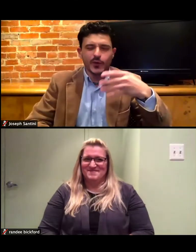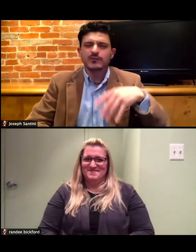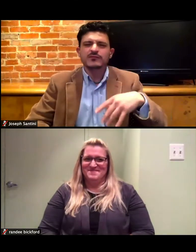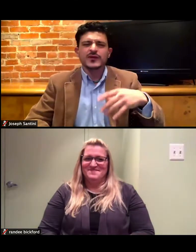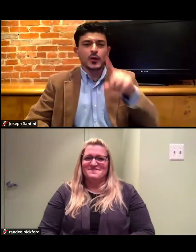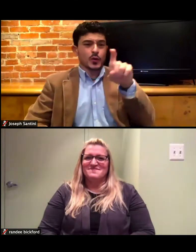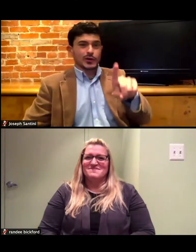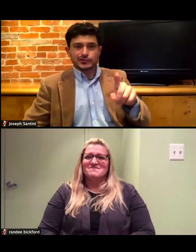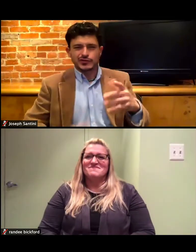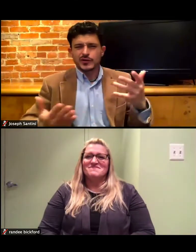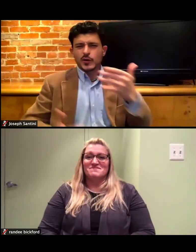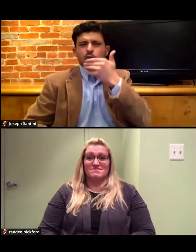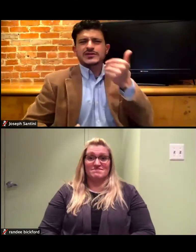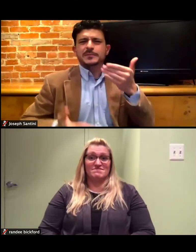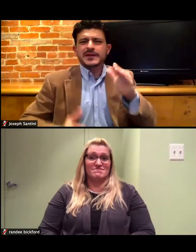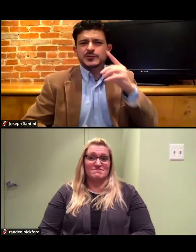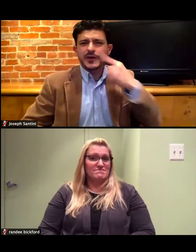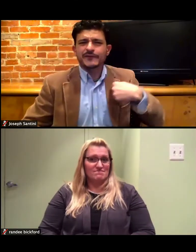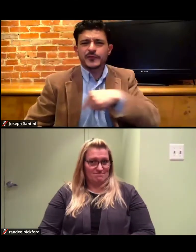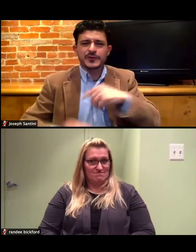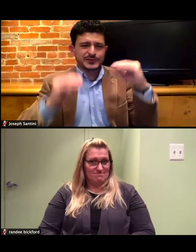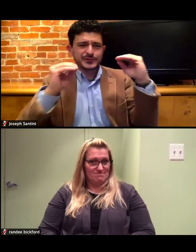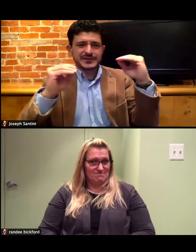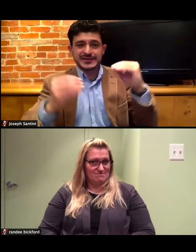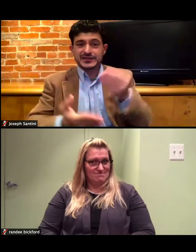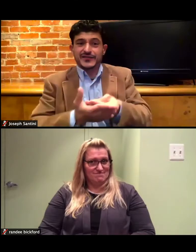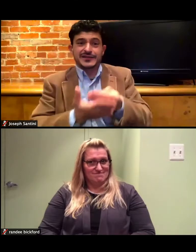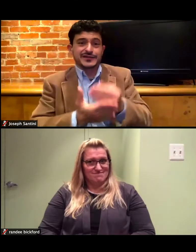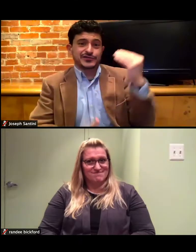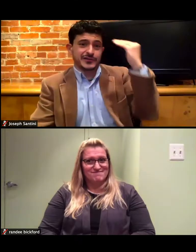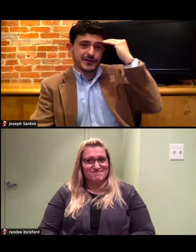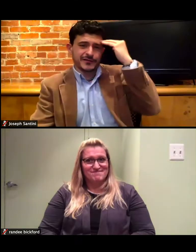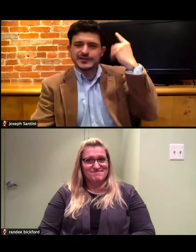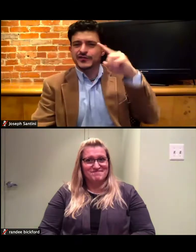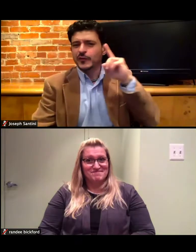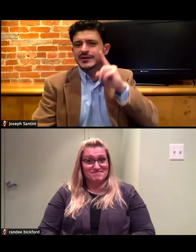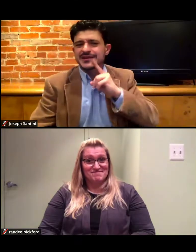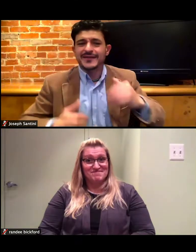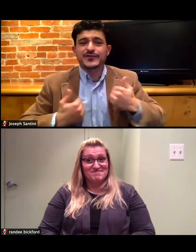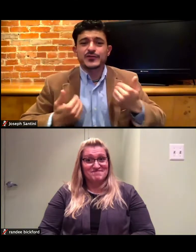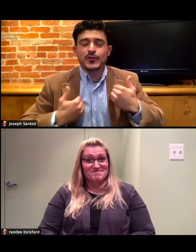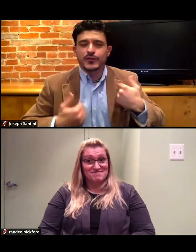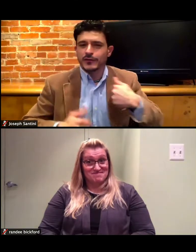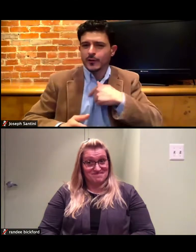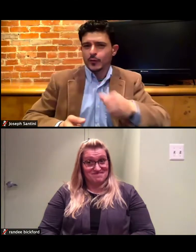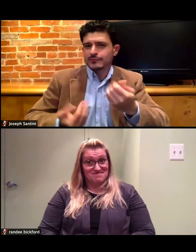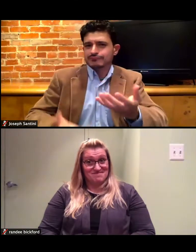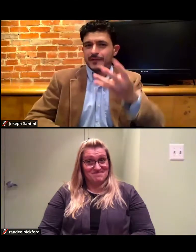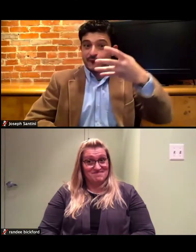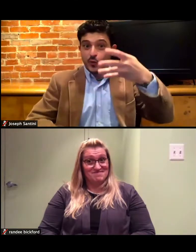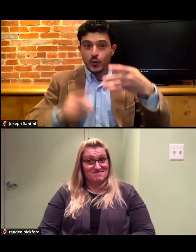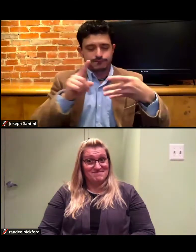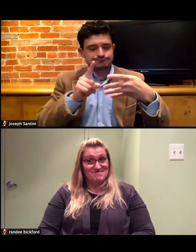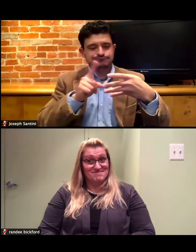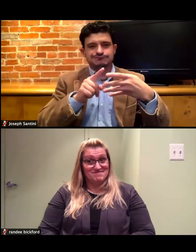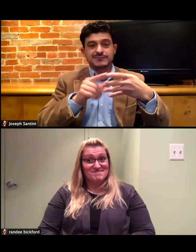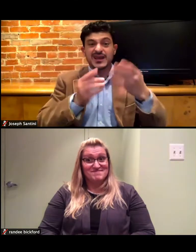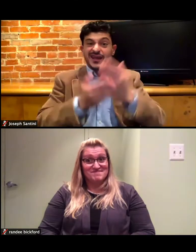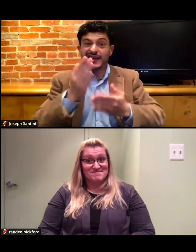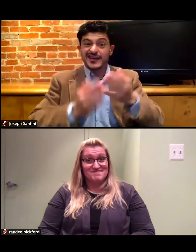We'll give you poll choices. What's the best way to teach deaf youth financial knowledge?